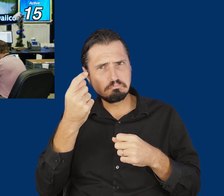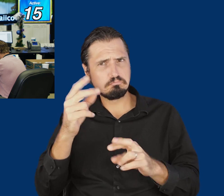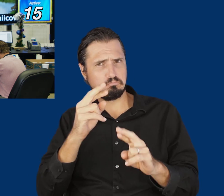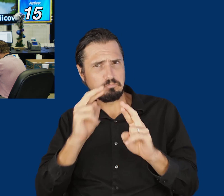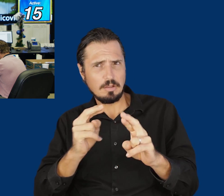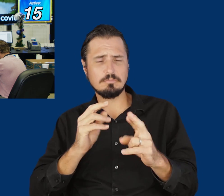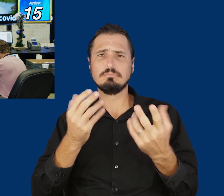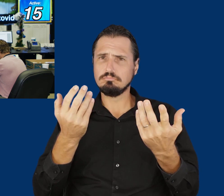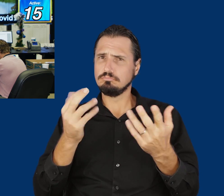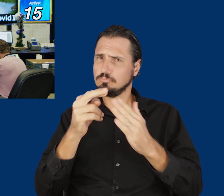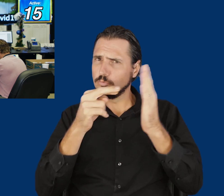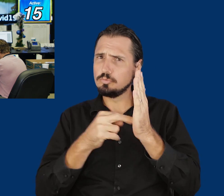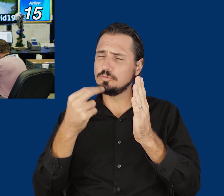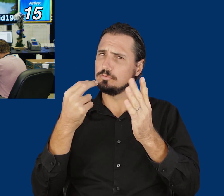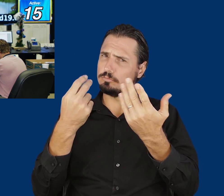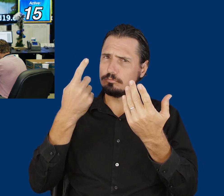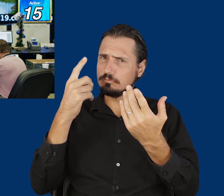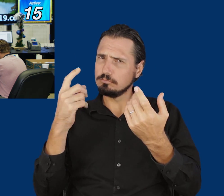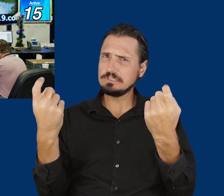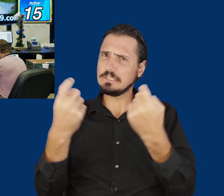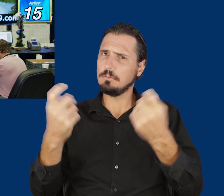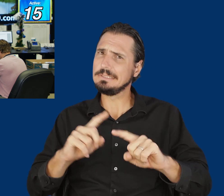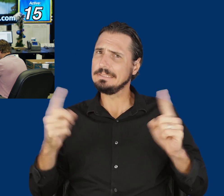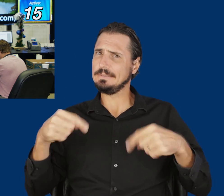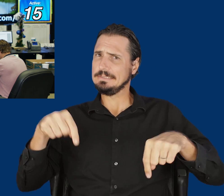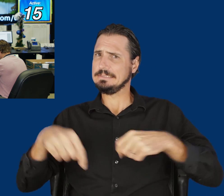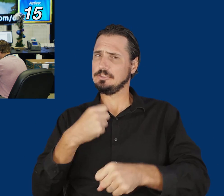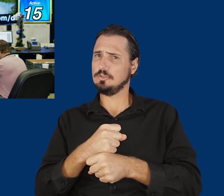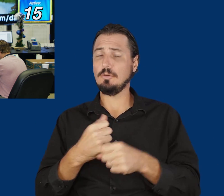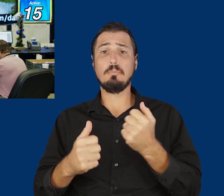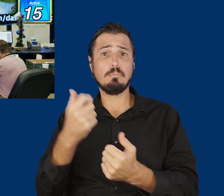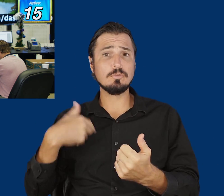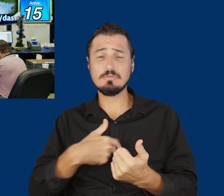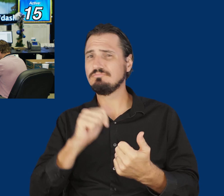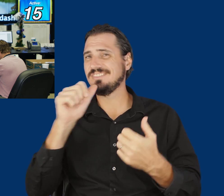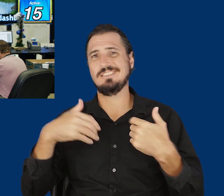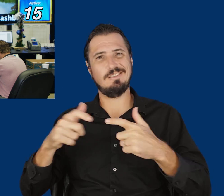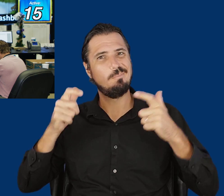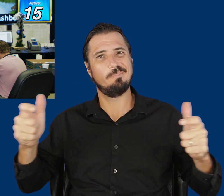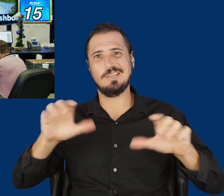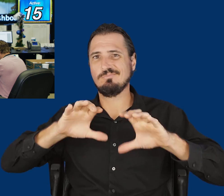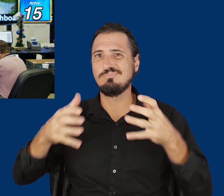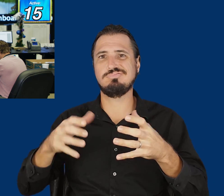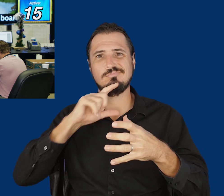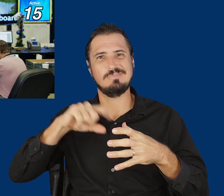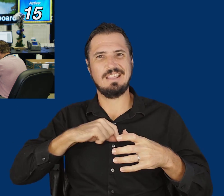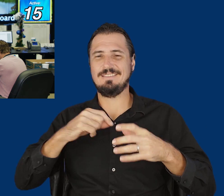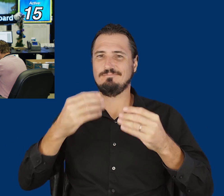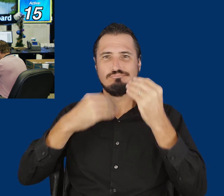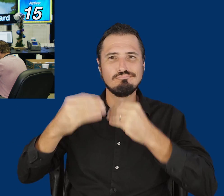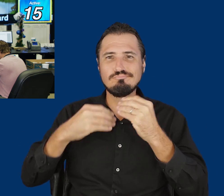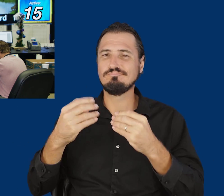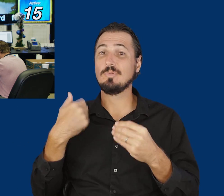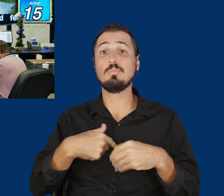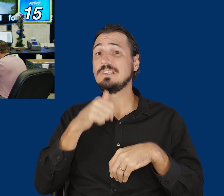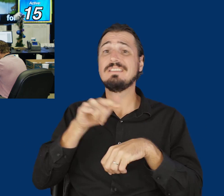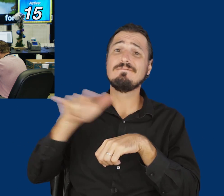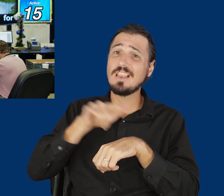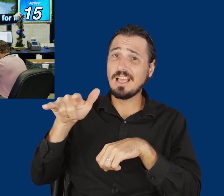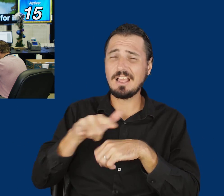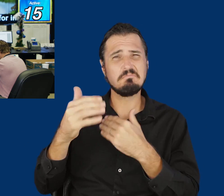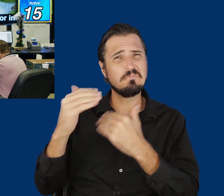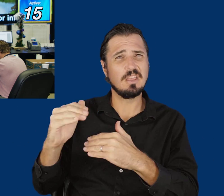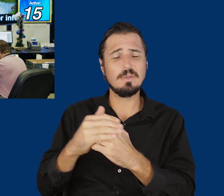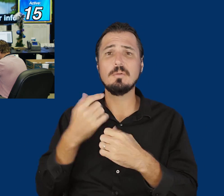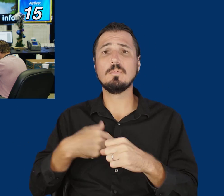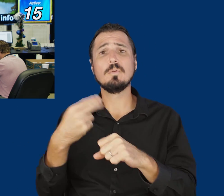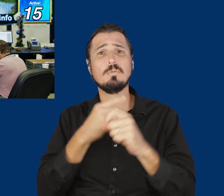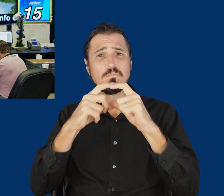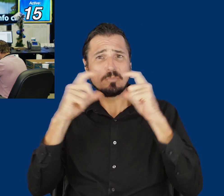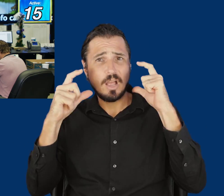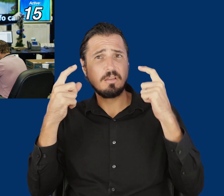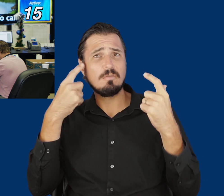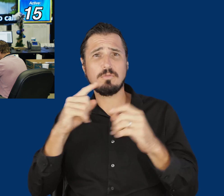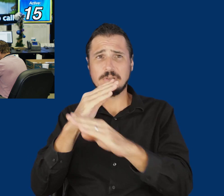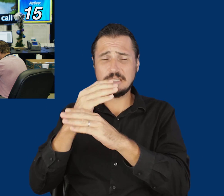guidelines to celebrate differently this year. Most of us avoided big holiday gatherings, limited our travels, and used masks and distancing as additional layers of protection. The lack of a surge in